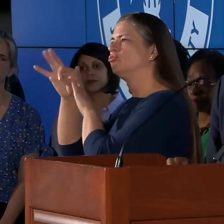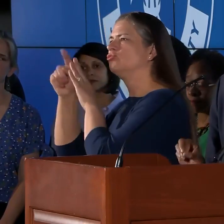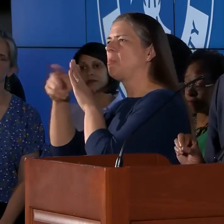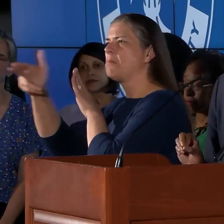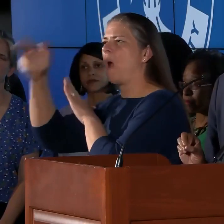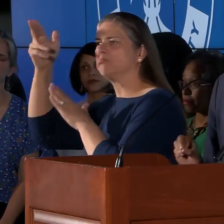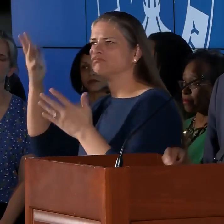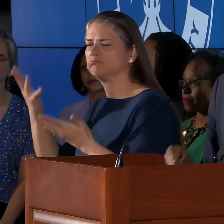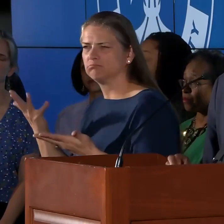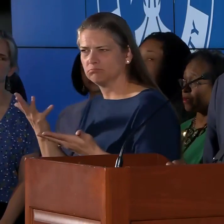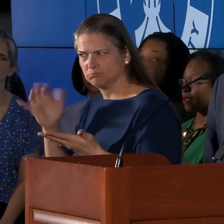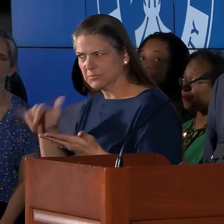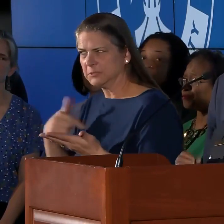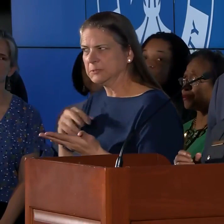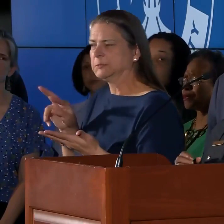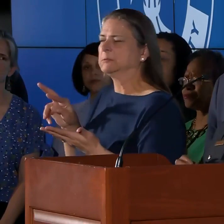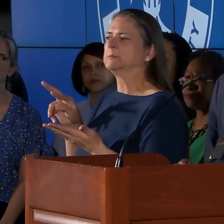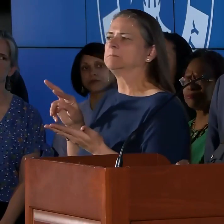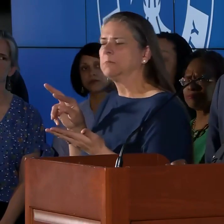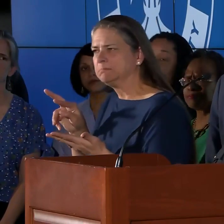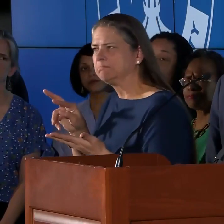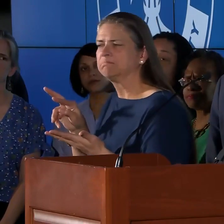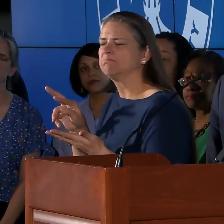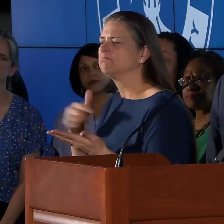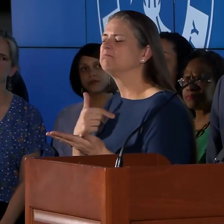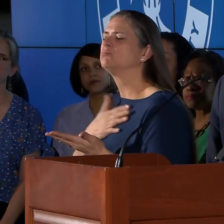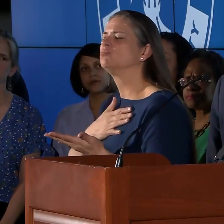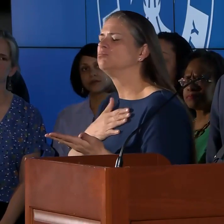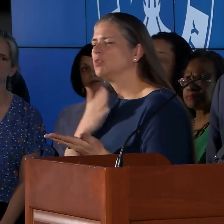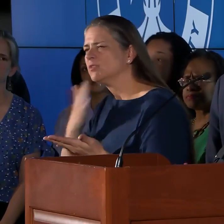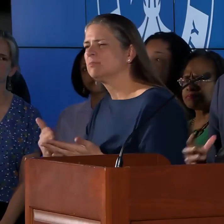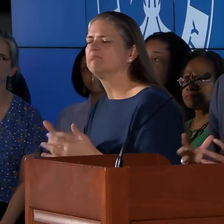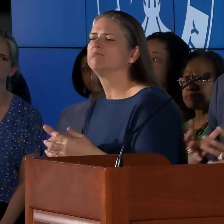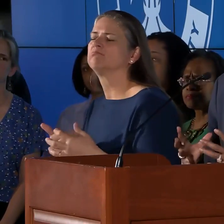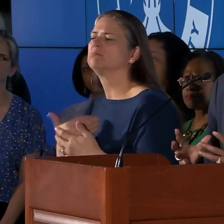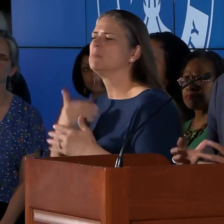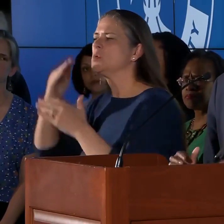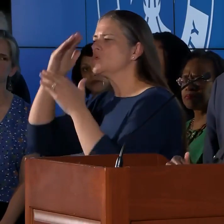very grateful and hopeful and I'm thankful to the doctor for stabilizing.